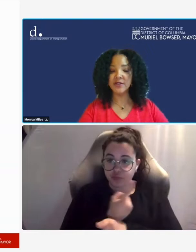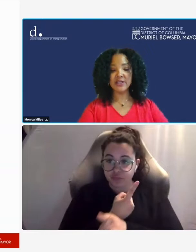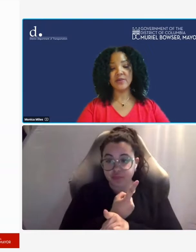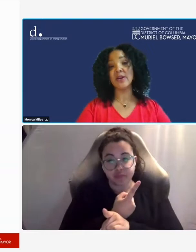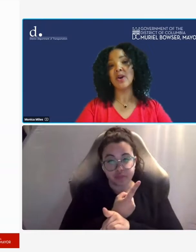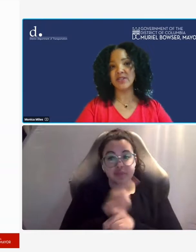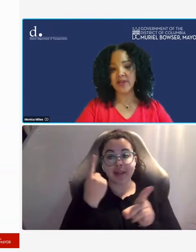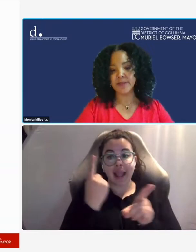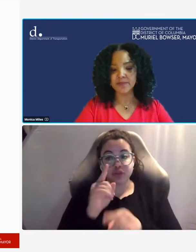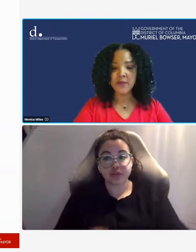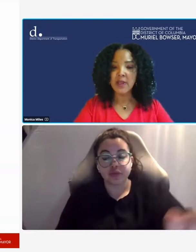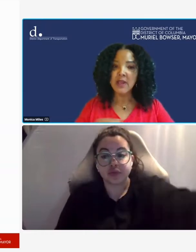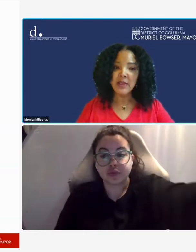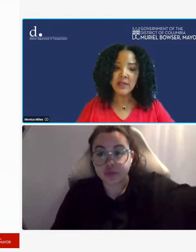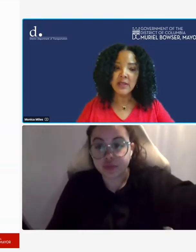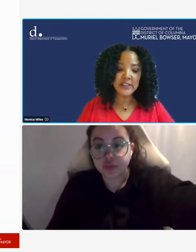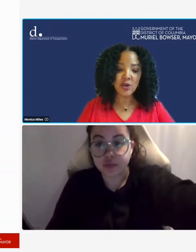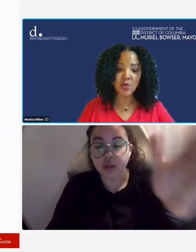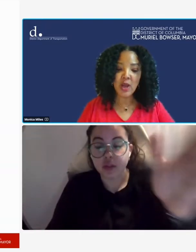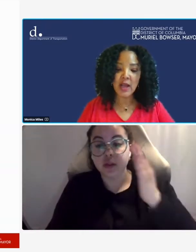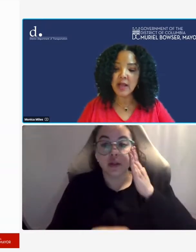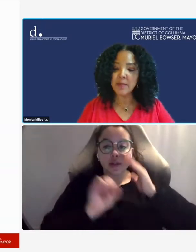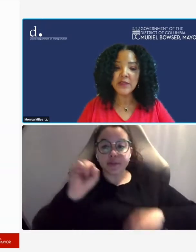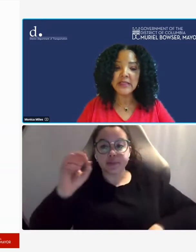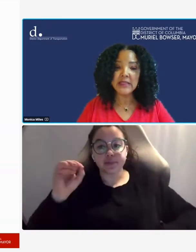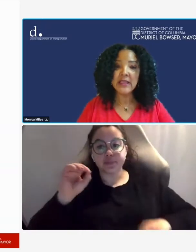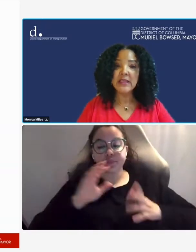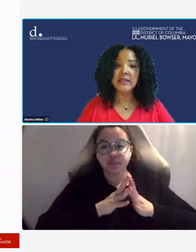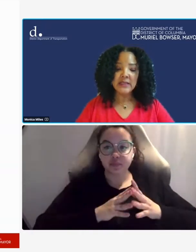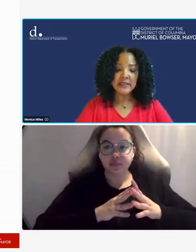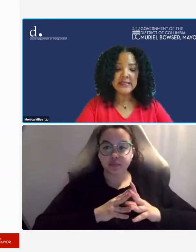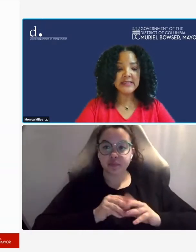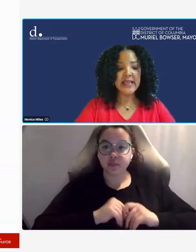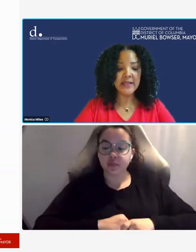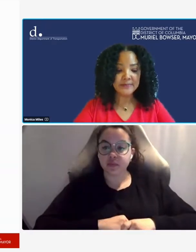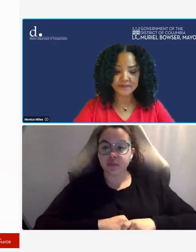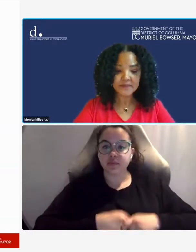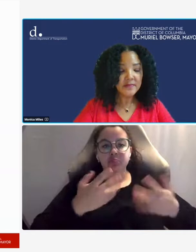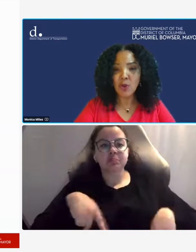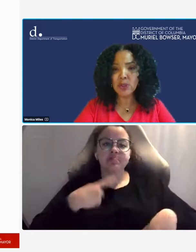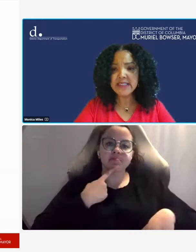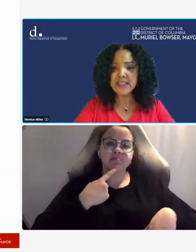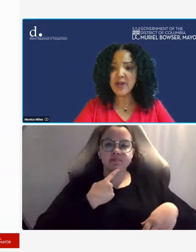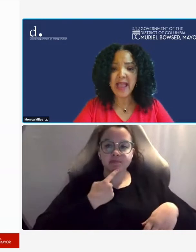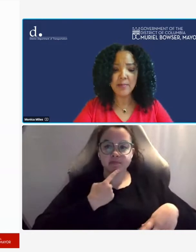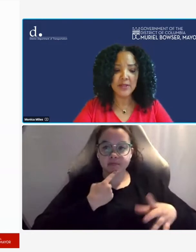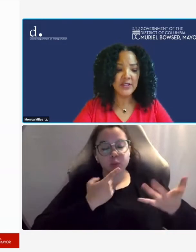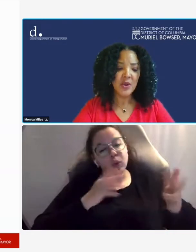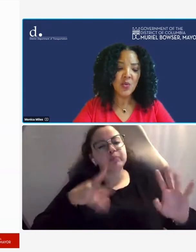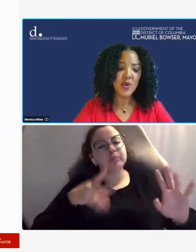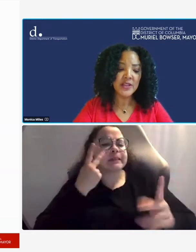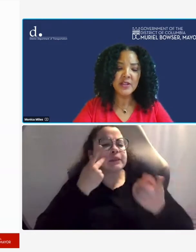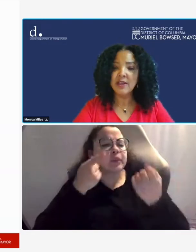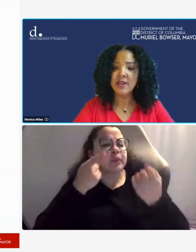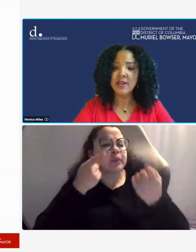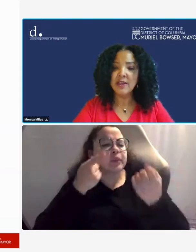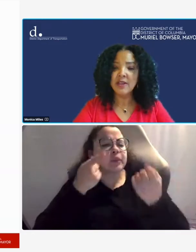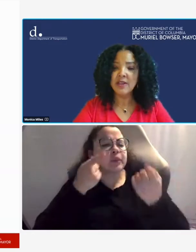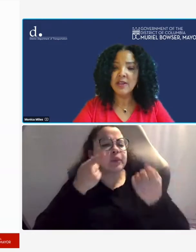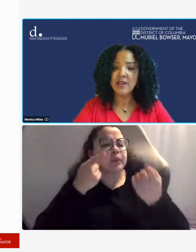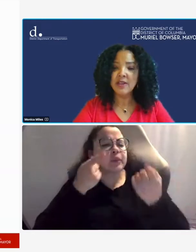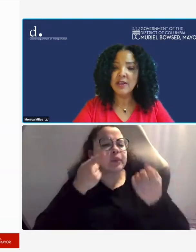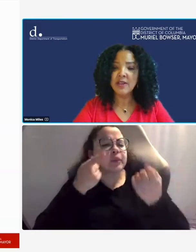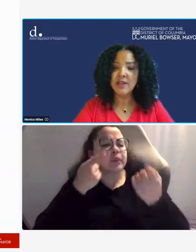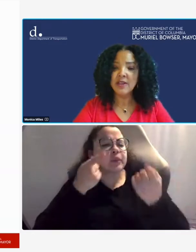indirect cost rate okay so um let's say well let's see what happens when you can't quite get a handle